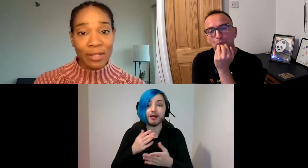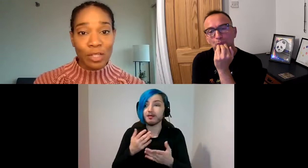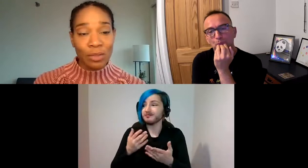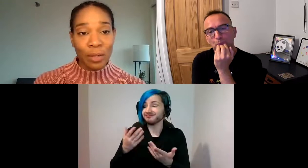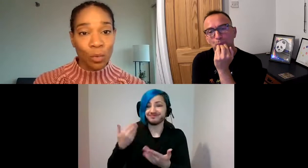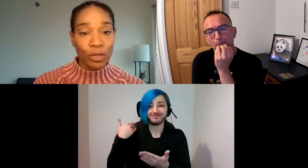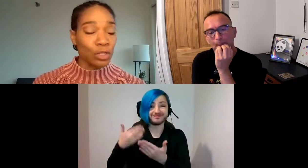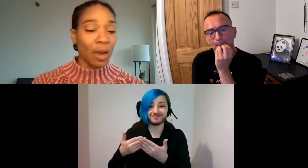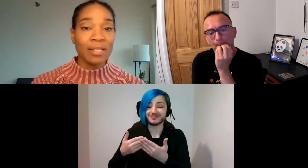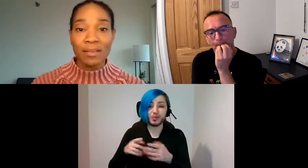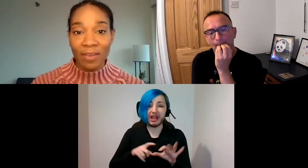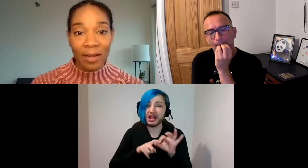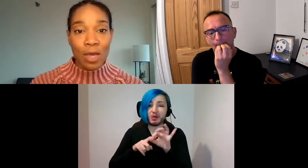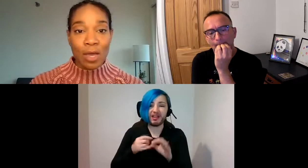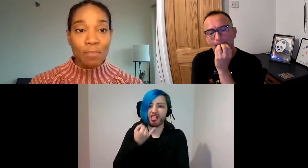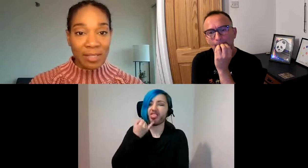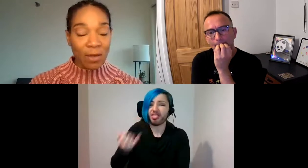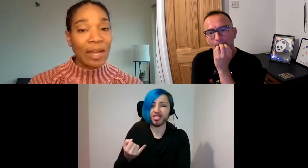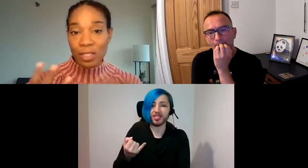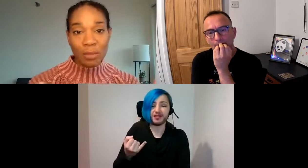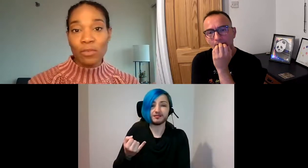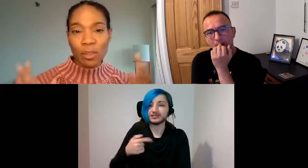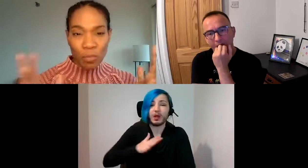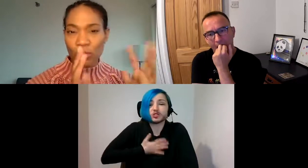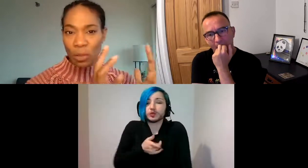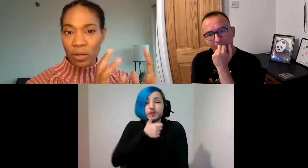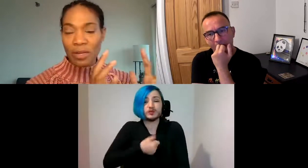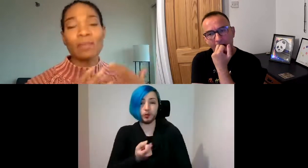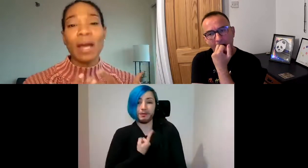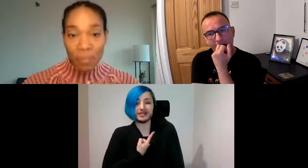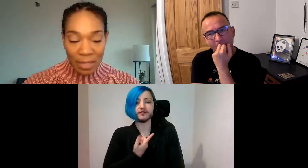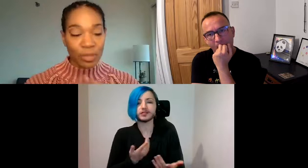good to me I will not use that word, it does not feel